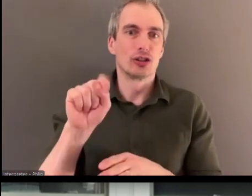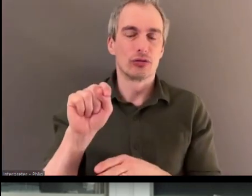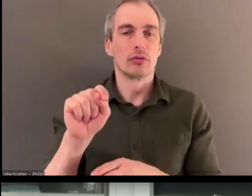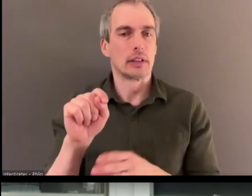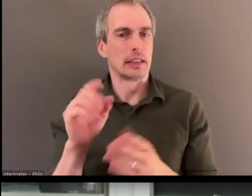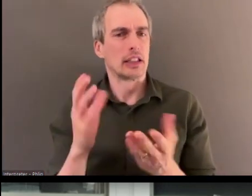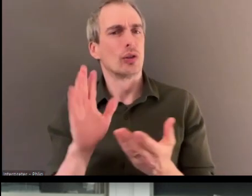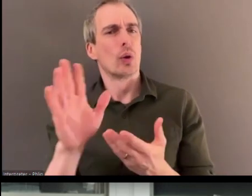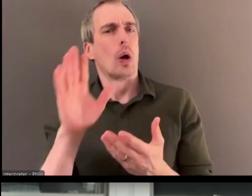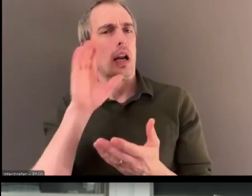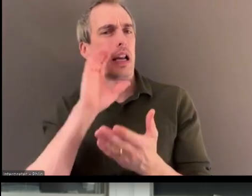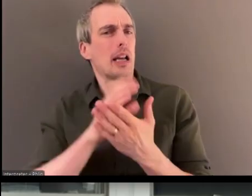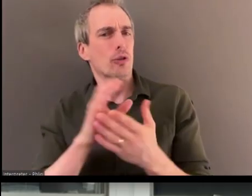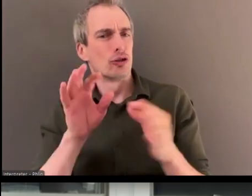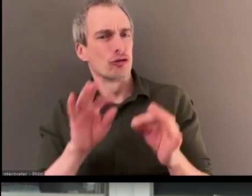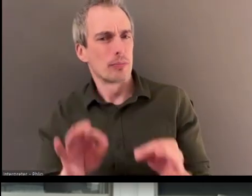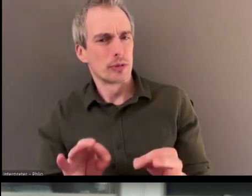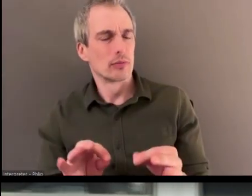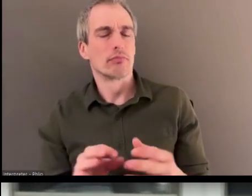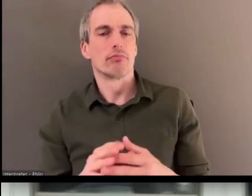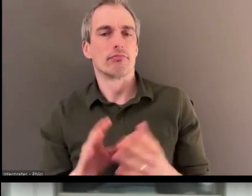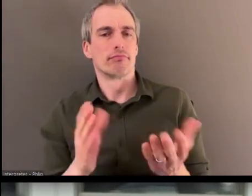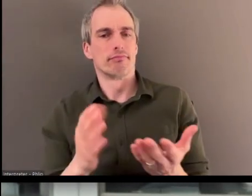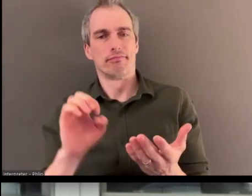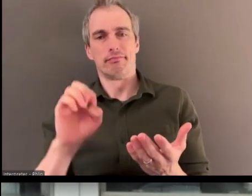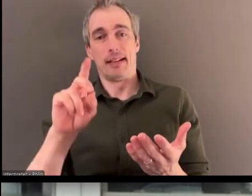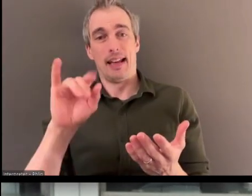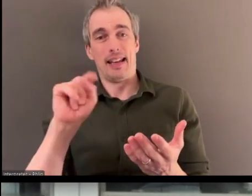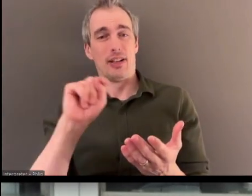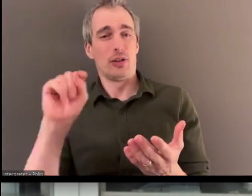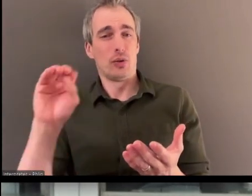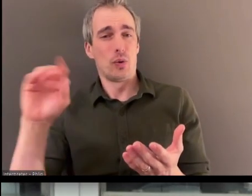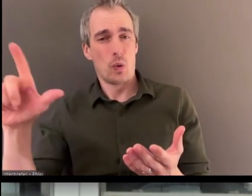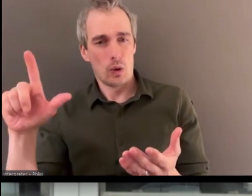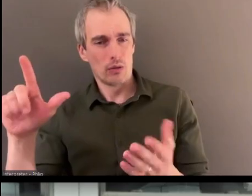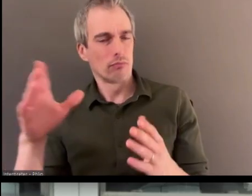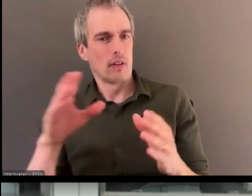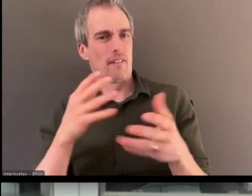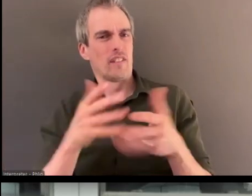And one of the unique things about Reflow that Dylan was just showing you is that we're using